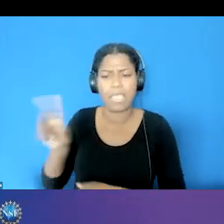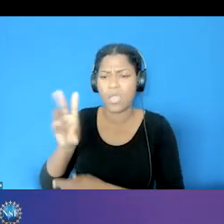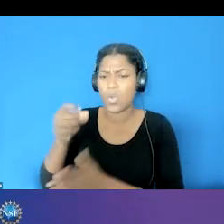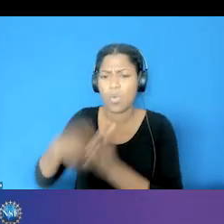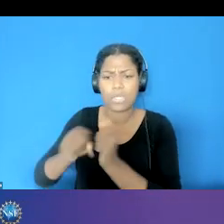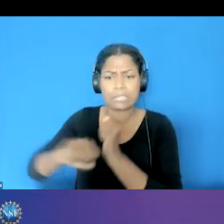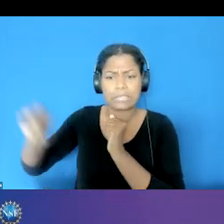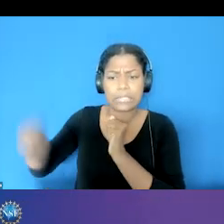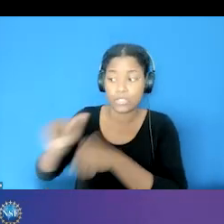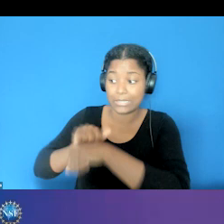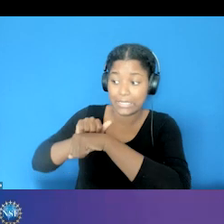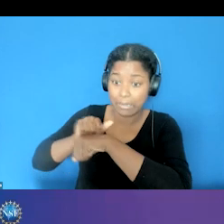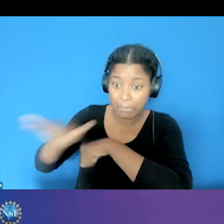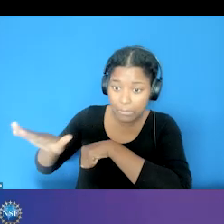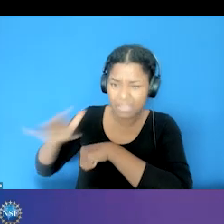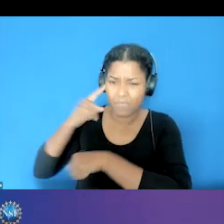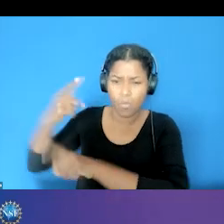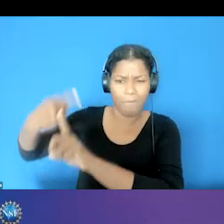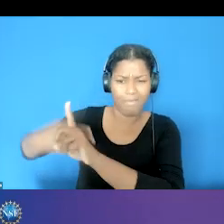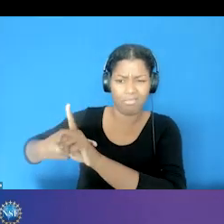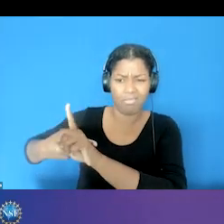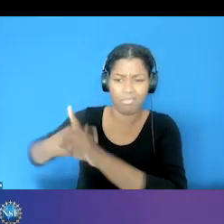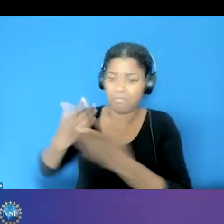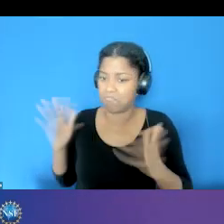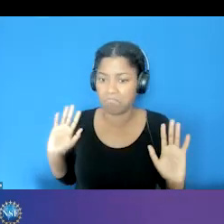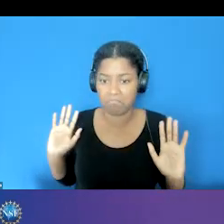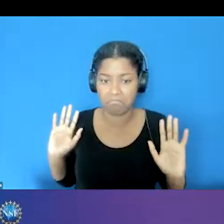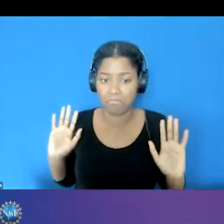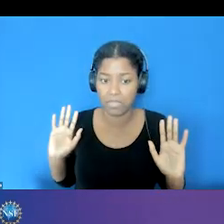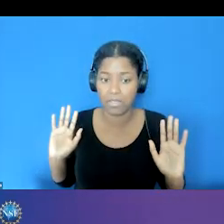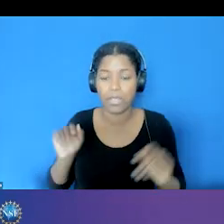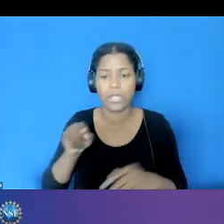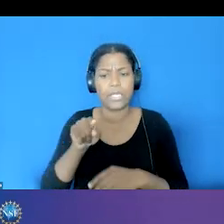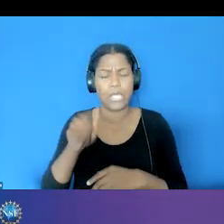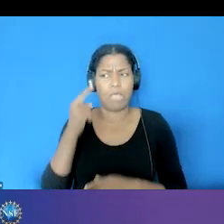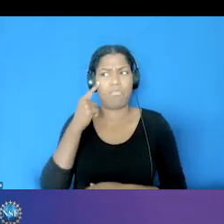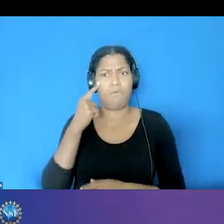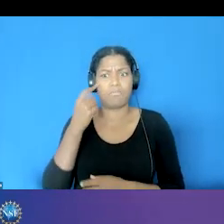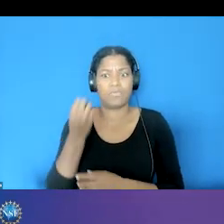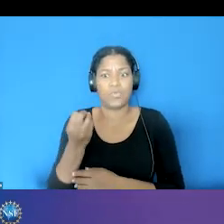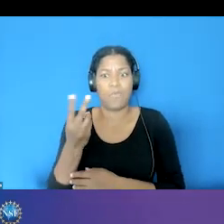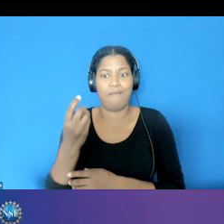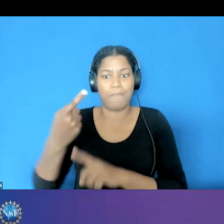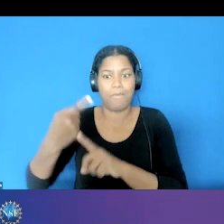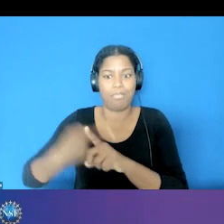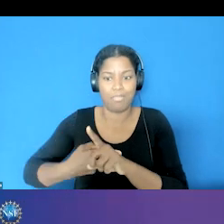those no-cost extensions get submitted, and they're only for one month. And you originally intended it to be for 12 months.